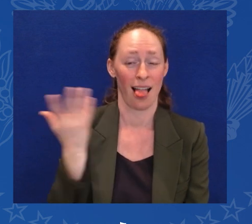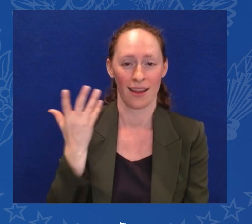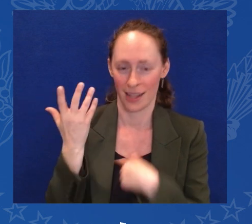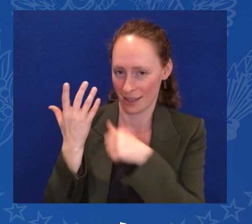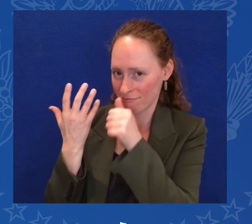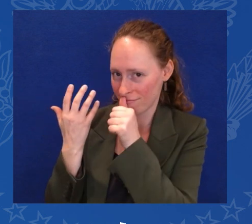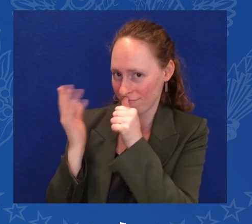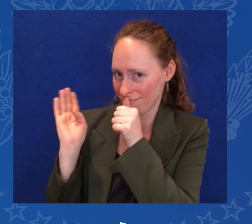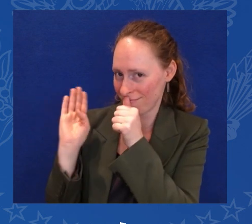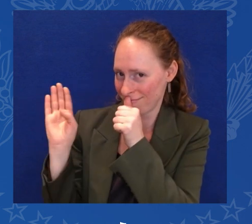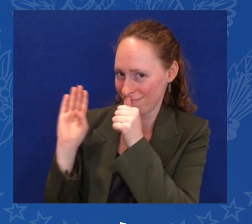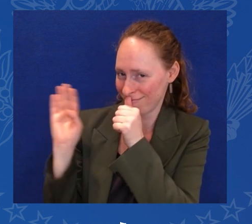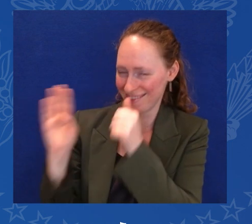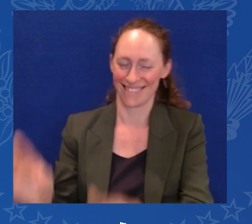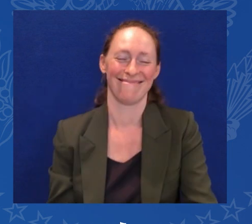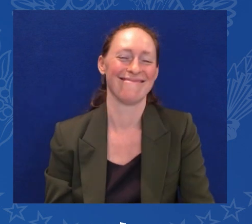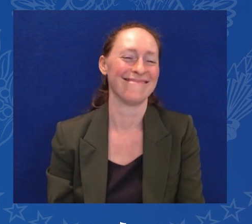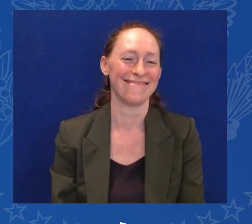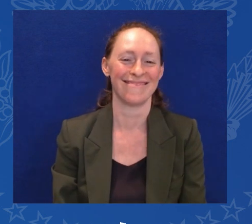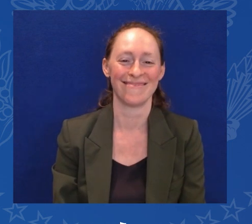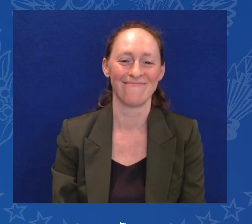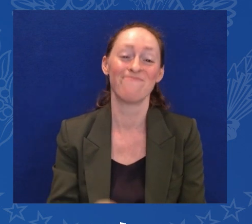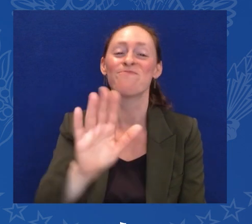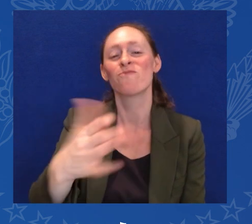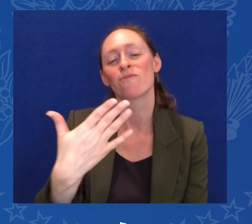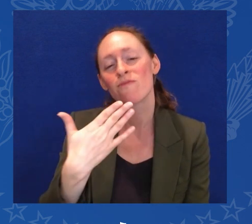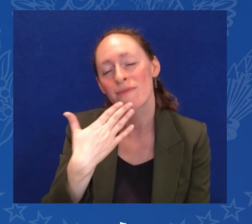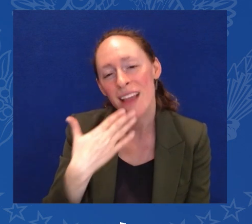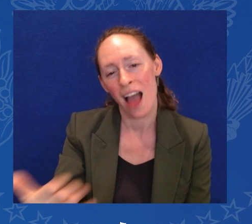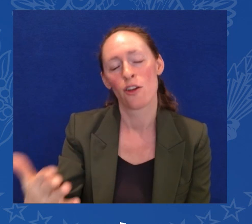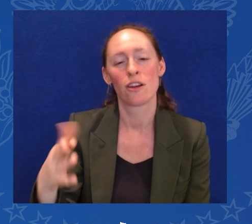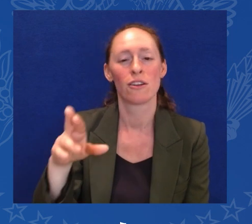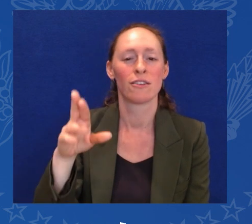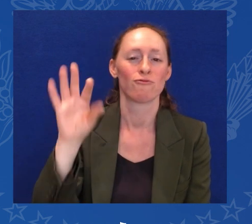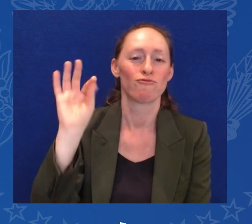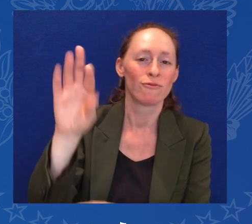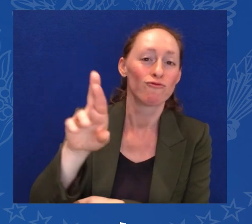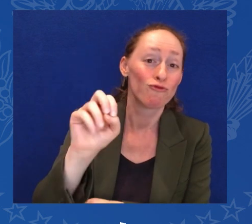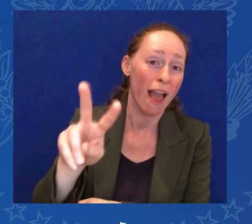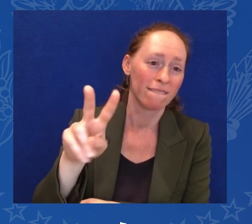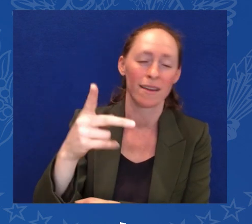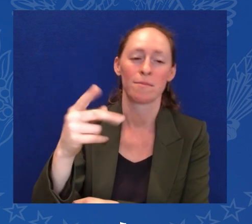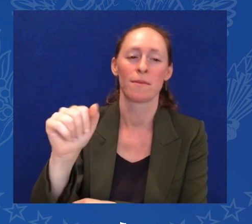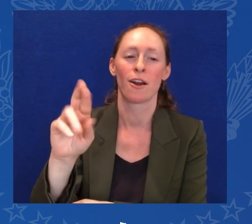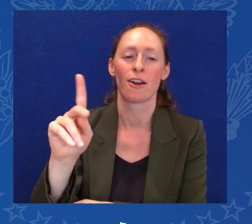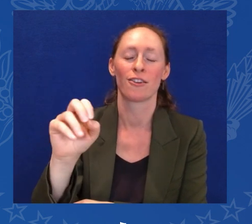And thank all of you for being here. I want to thank Kamala for her --